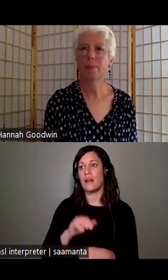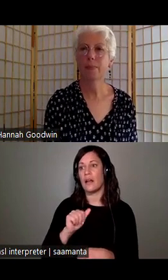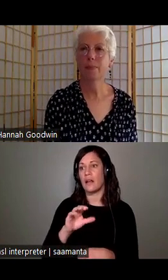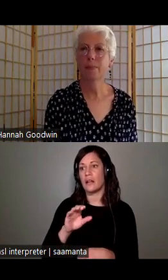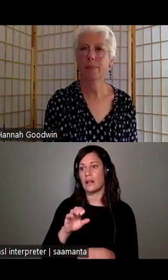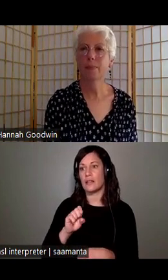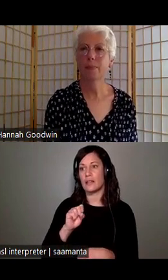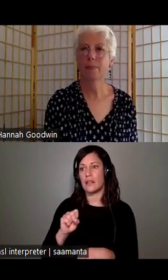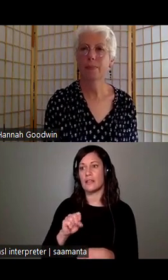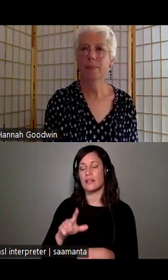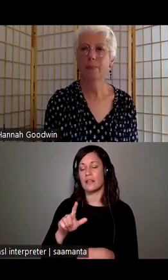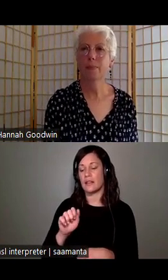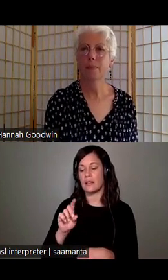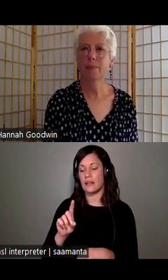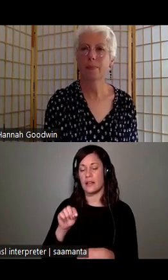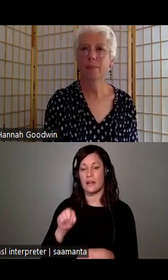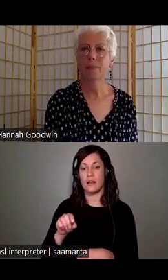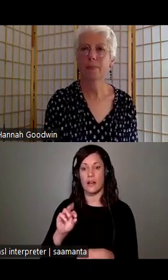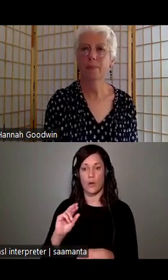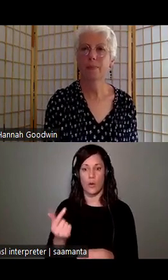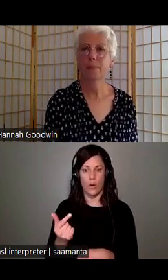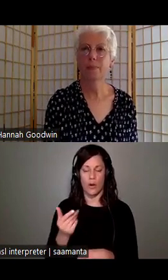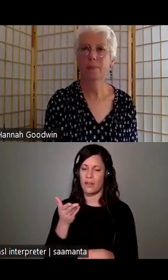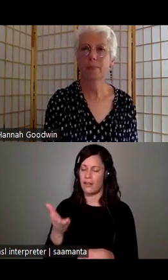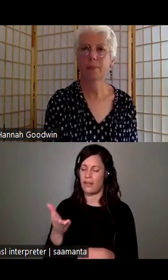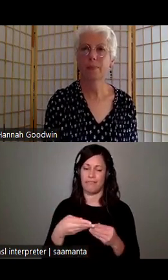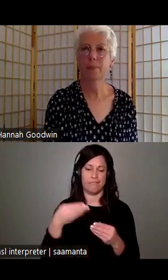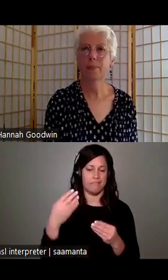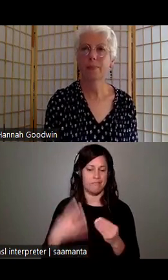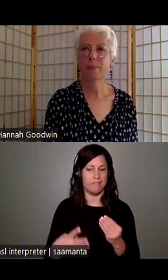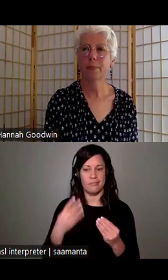which will have a bunch of information as it comes out,